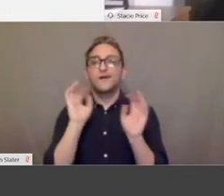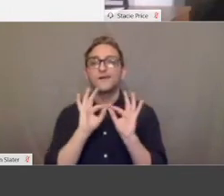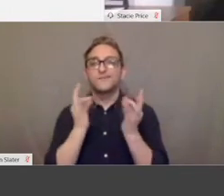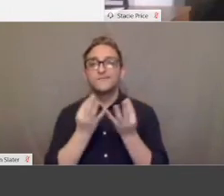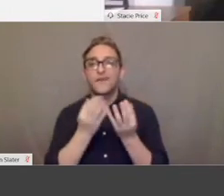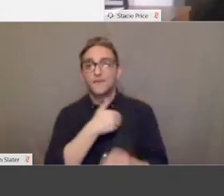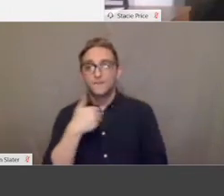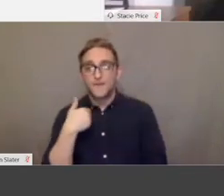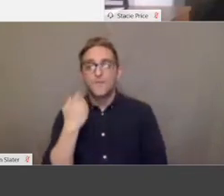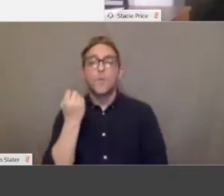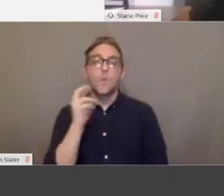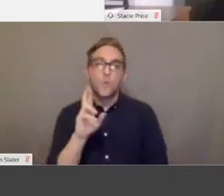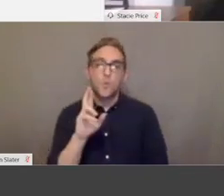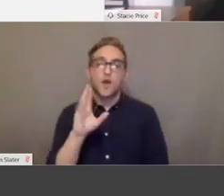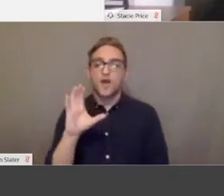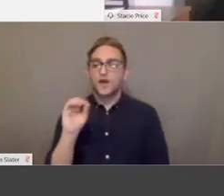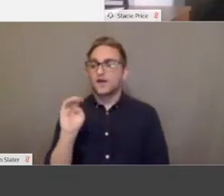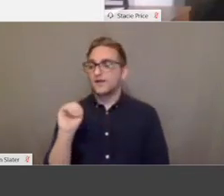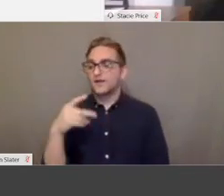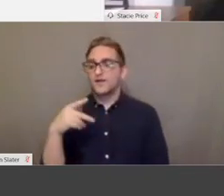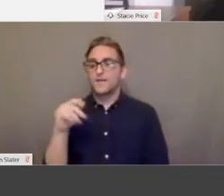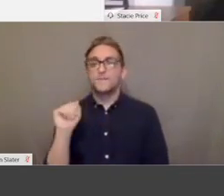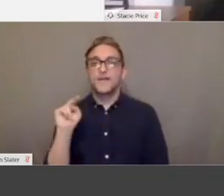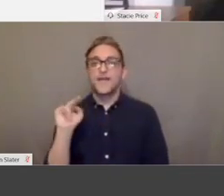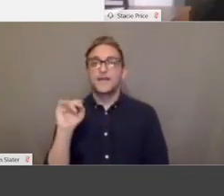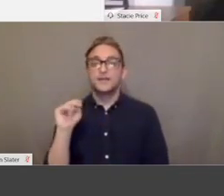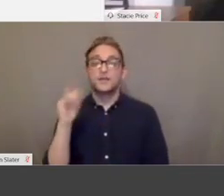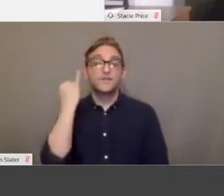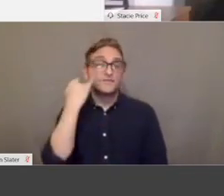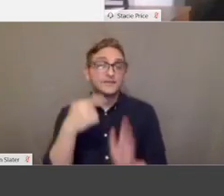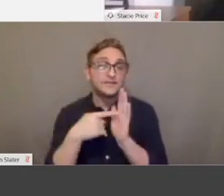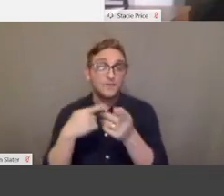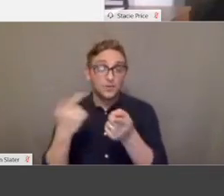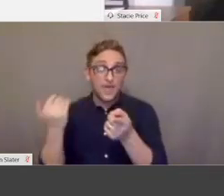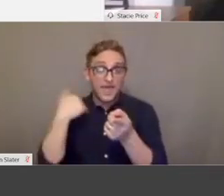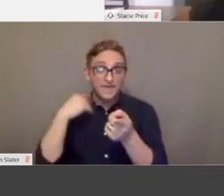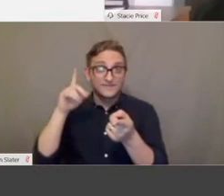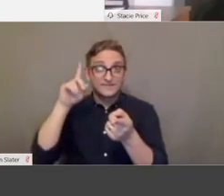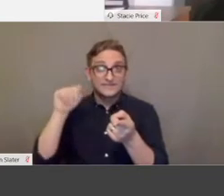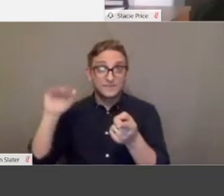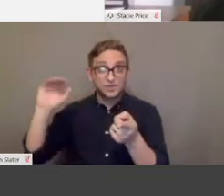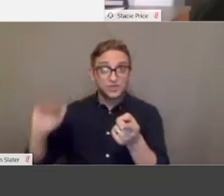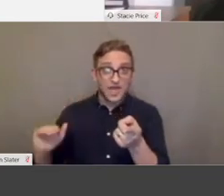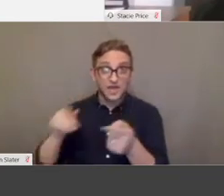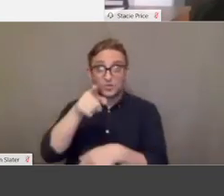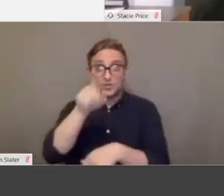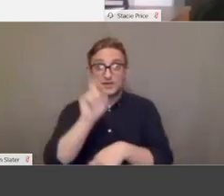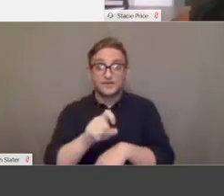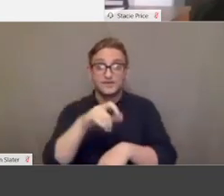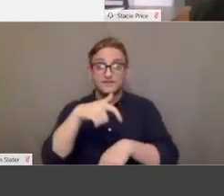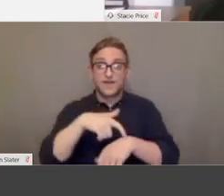If you have a disabled child and you need time off work to care for the child, that